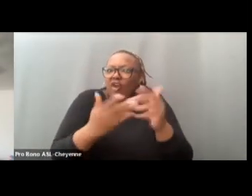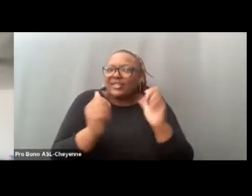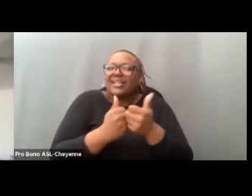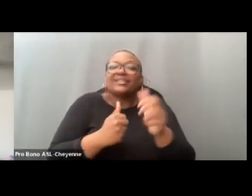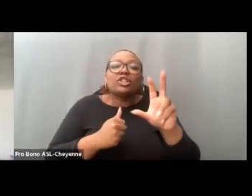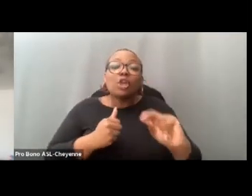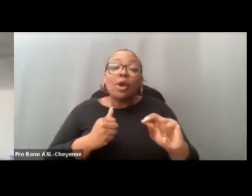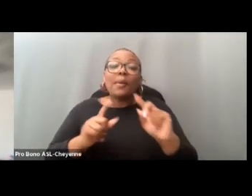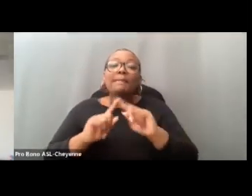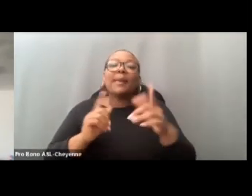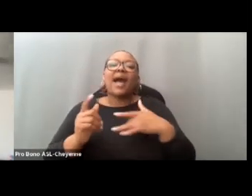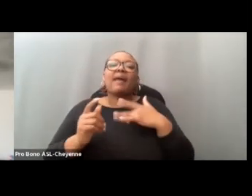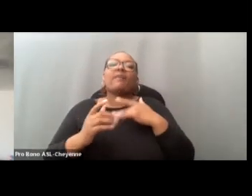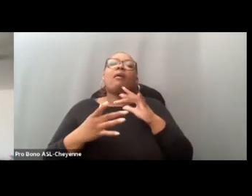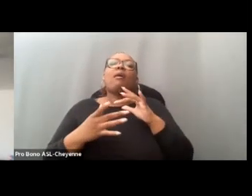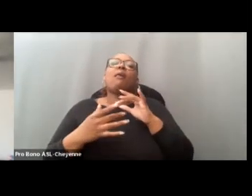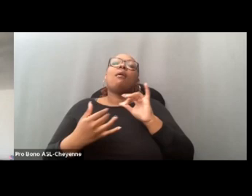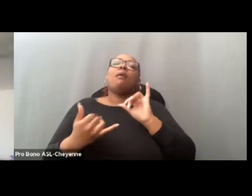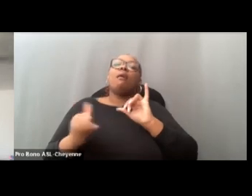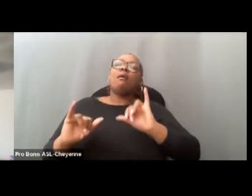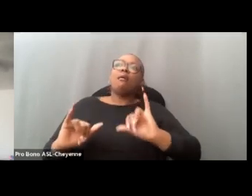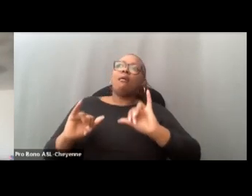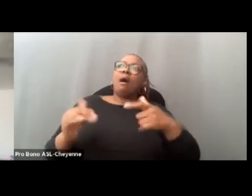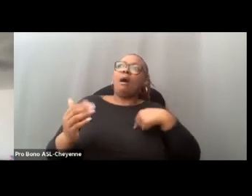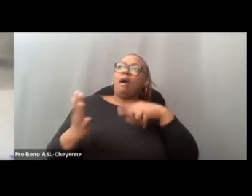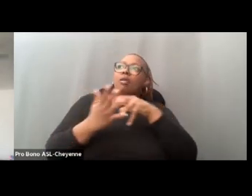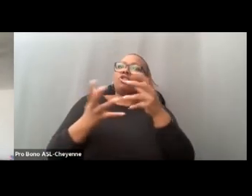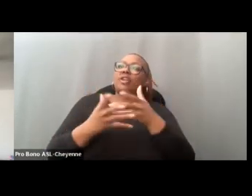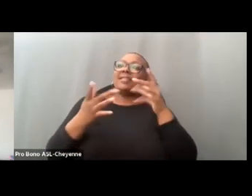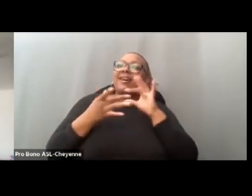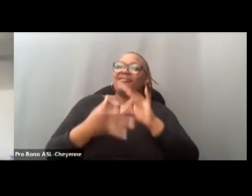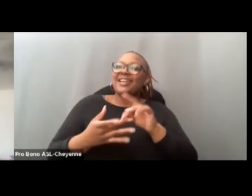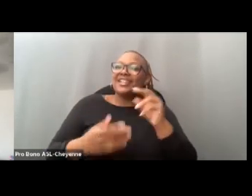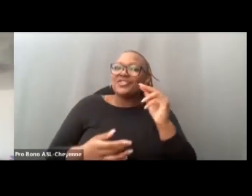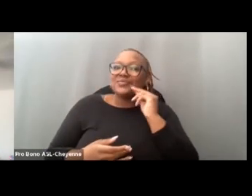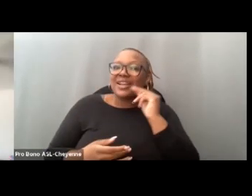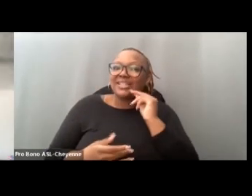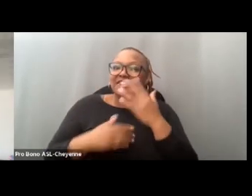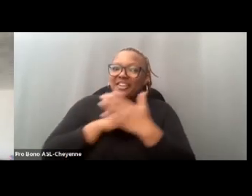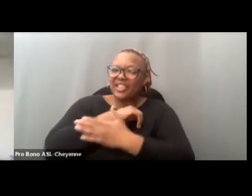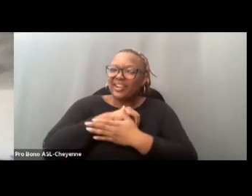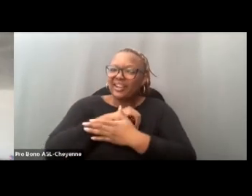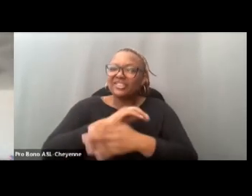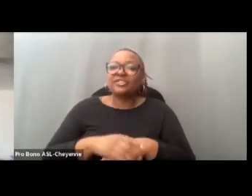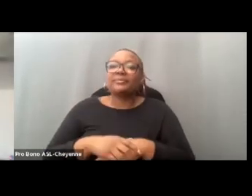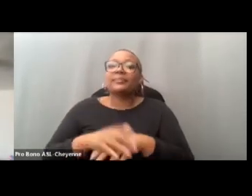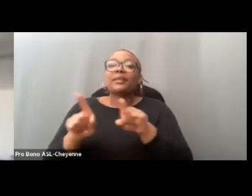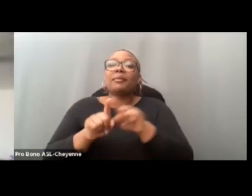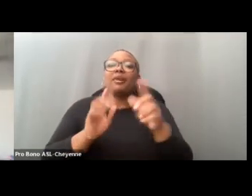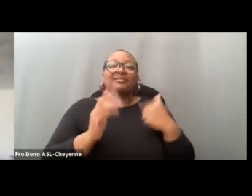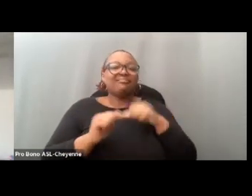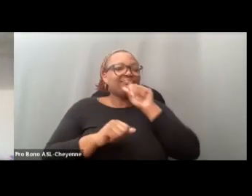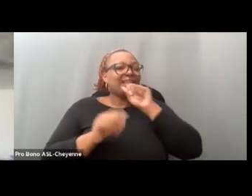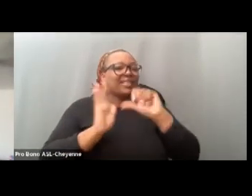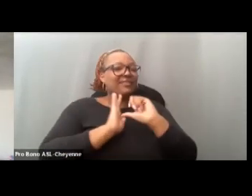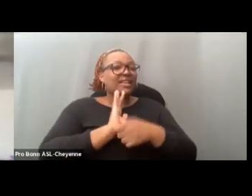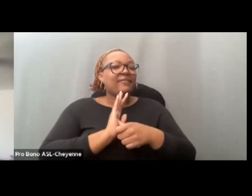But I felt I really learned a lot. I love that film. And I love the emphasis on the National Theatre.